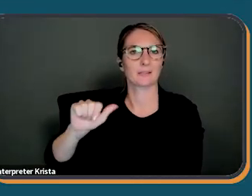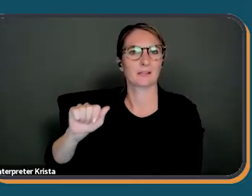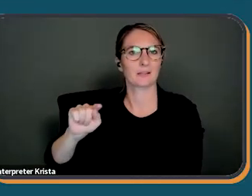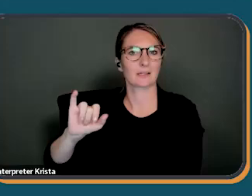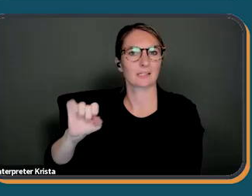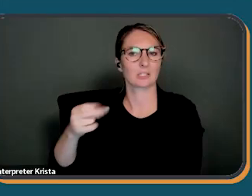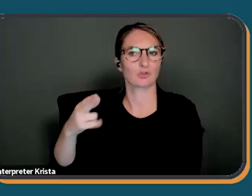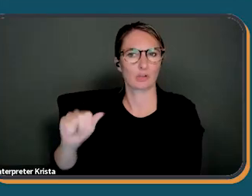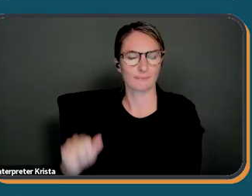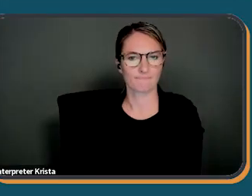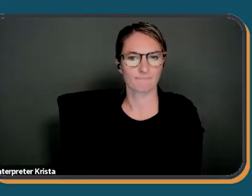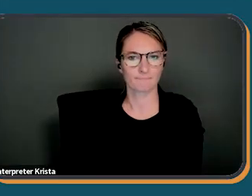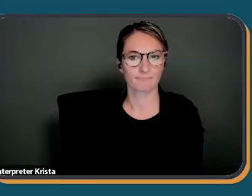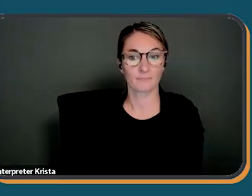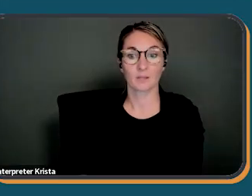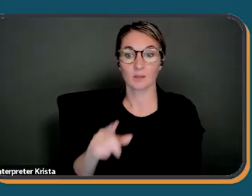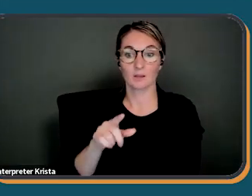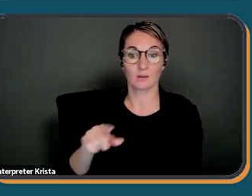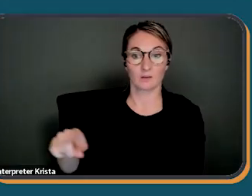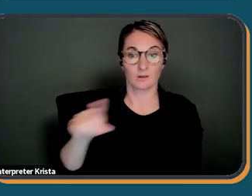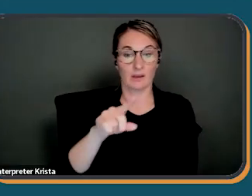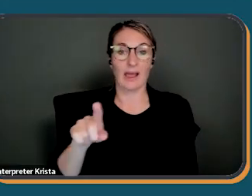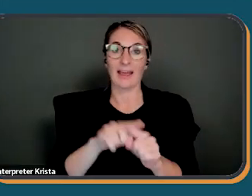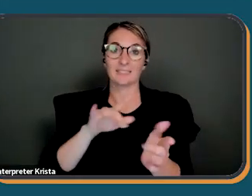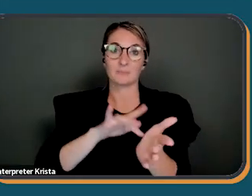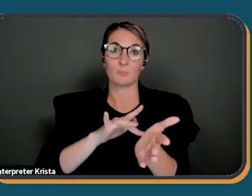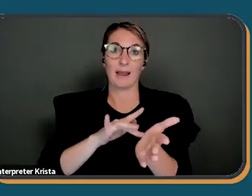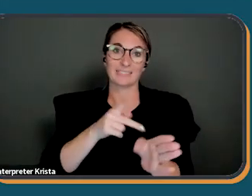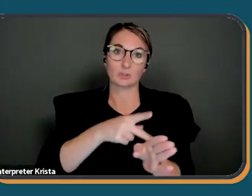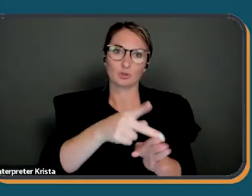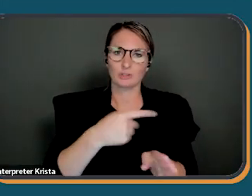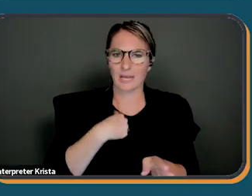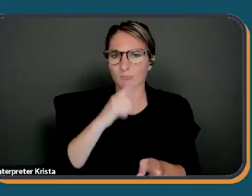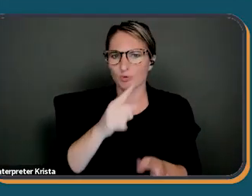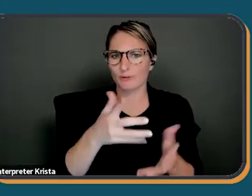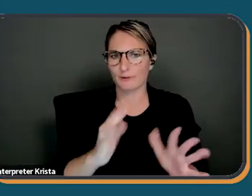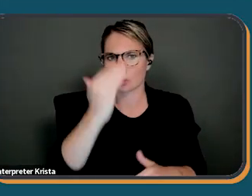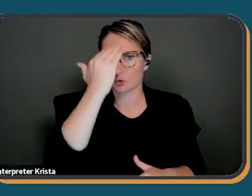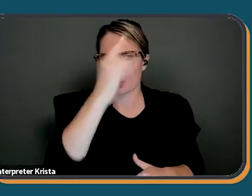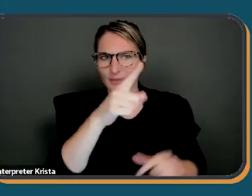I'm more than certain that you are aware of the medical terminology here but we want to